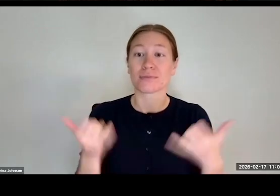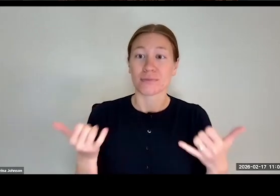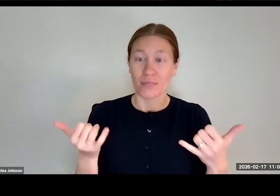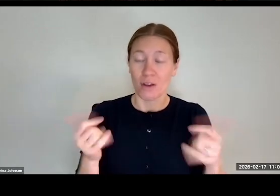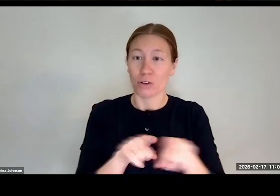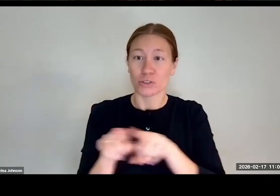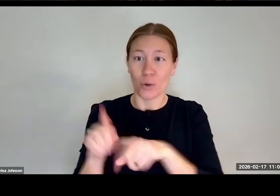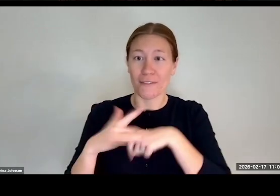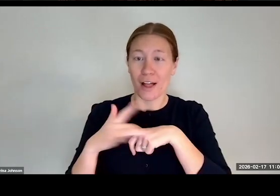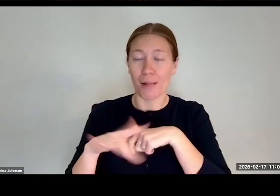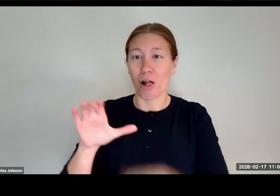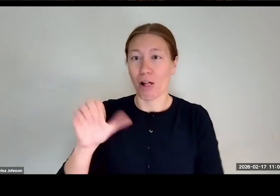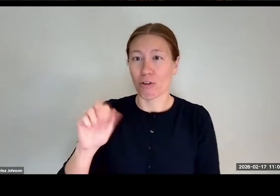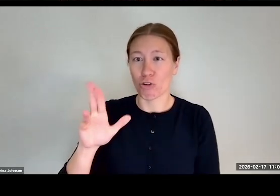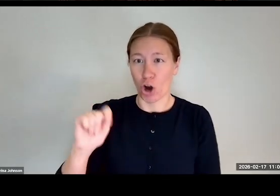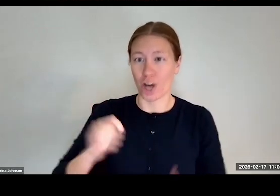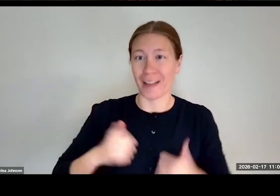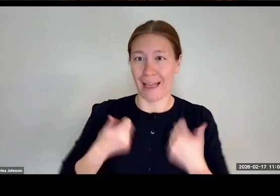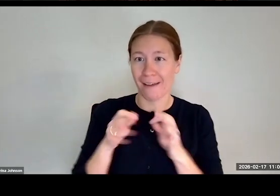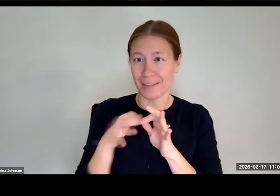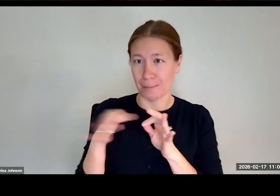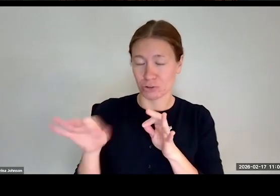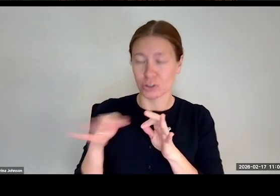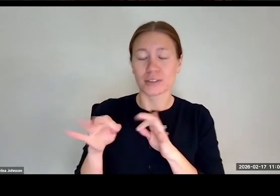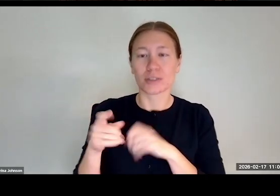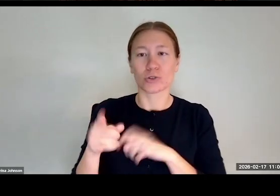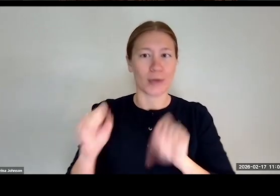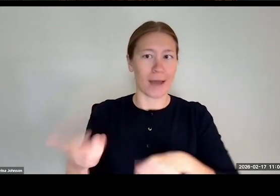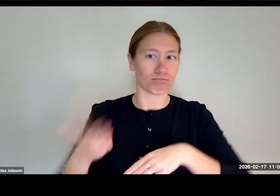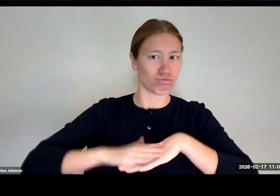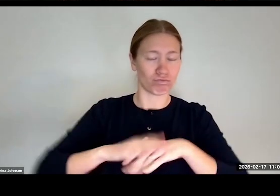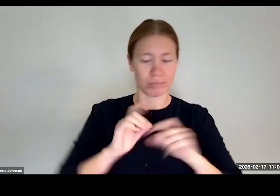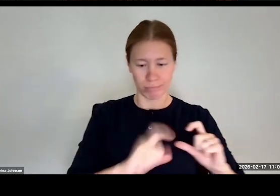or live captioning available, which can also be turned on through your Zoom toolbar.